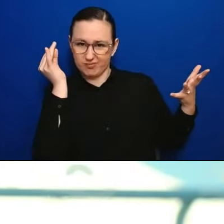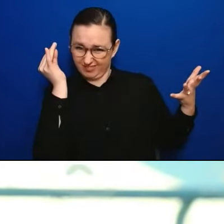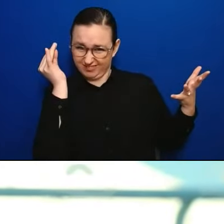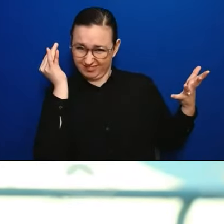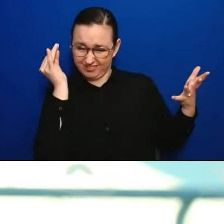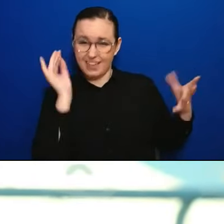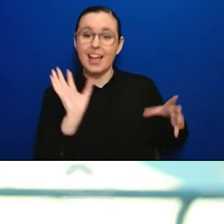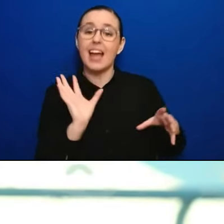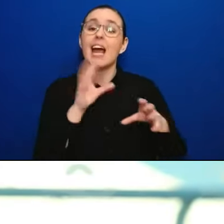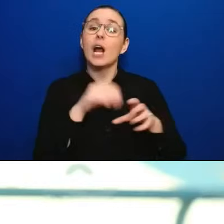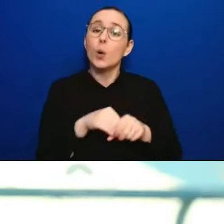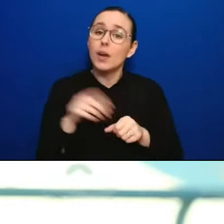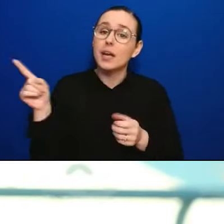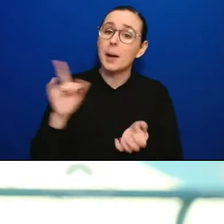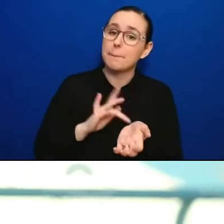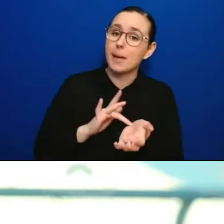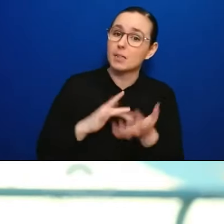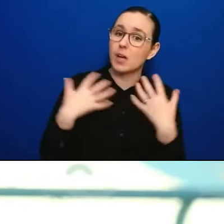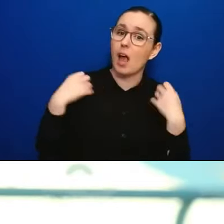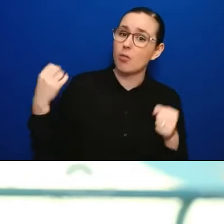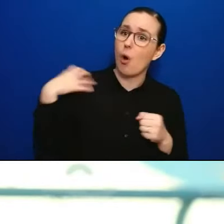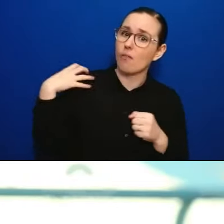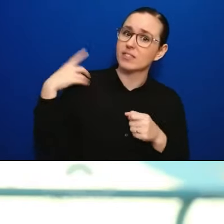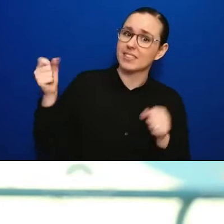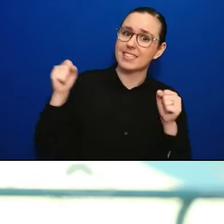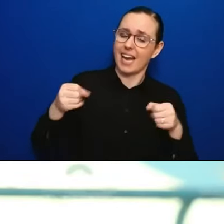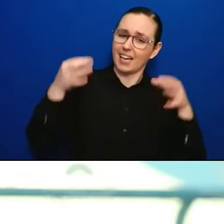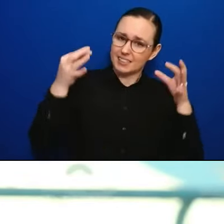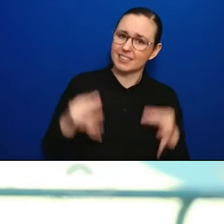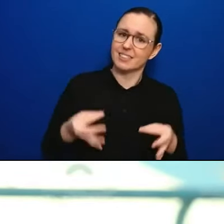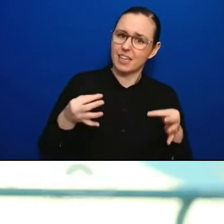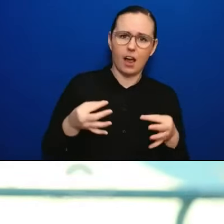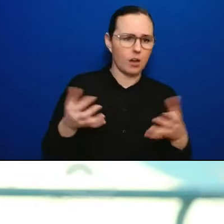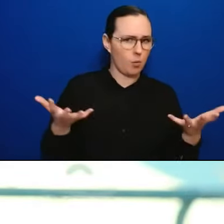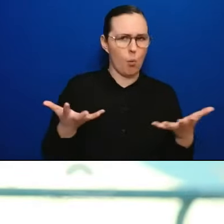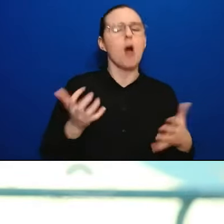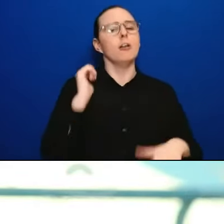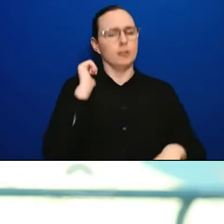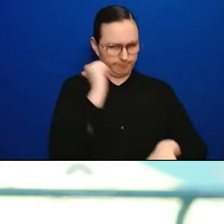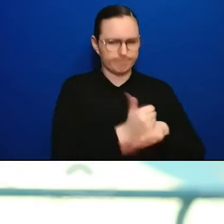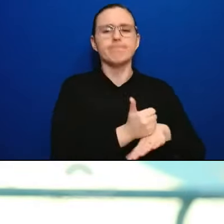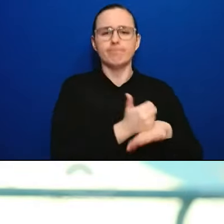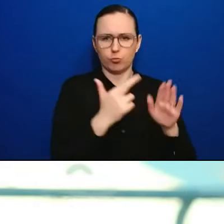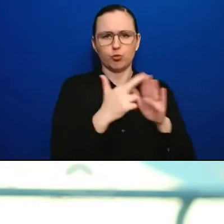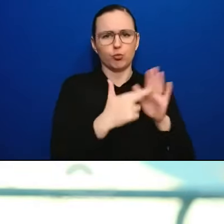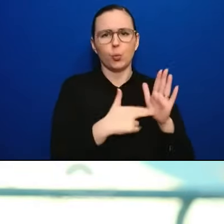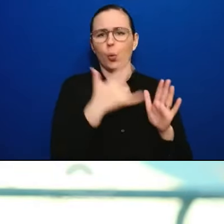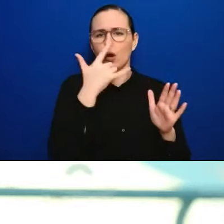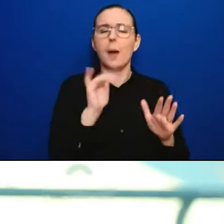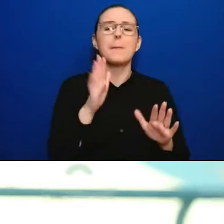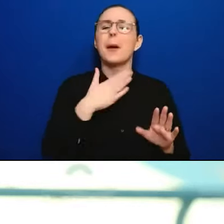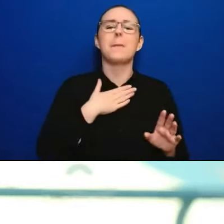circulating in a care home. People can make their own decisions after that. Including medical health